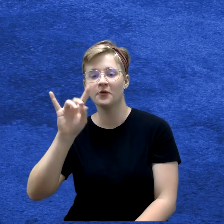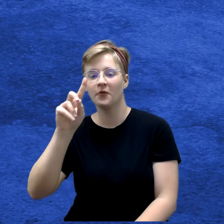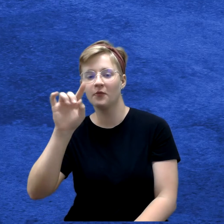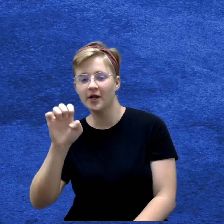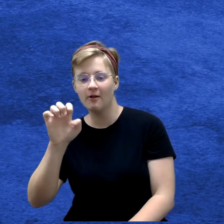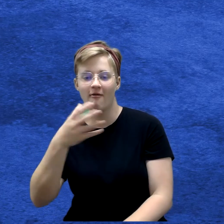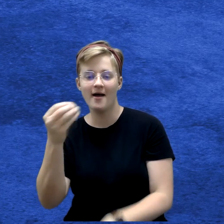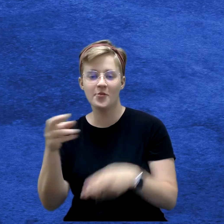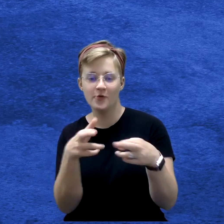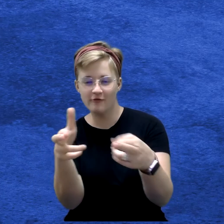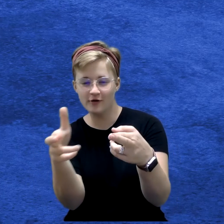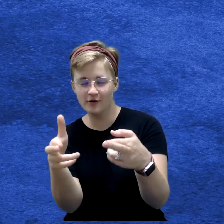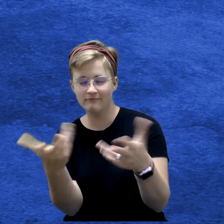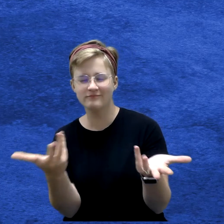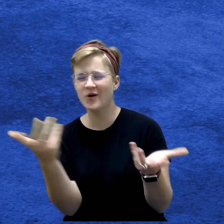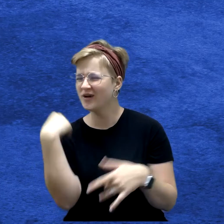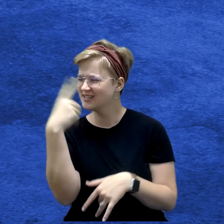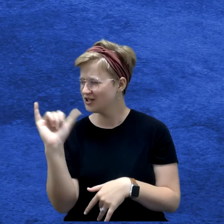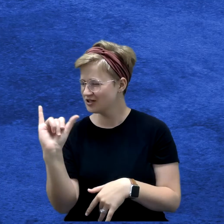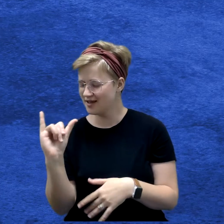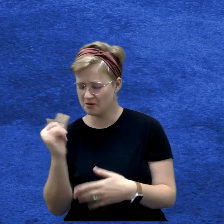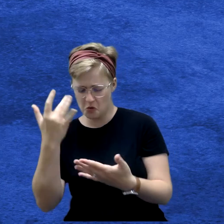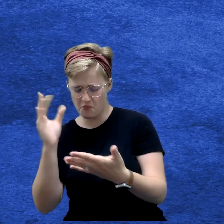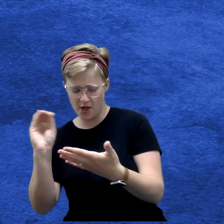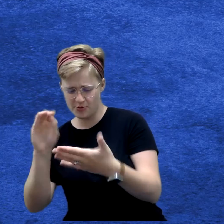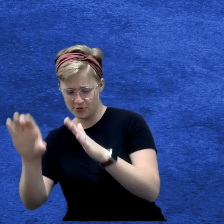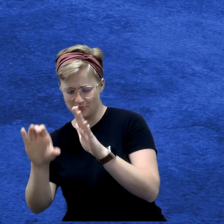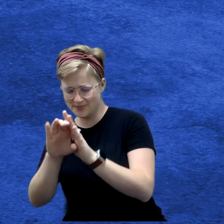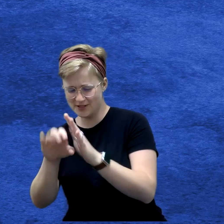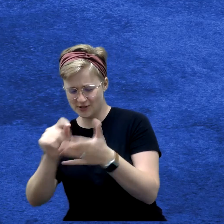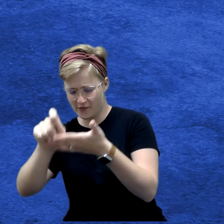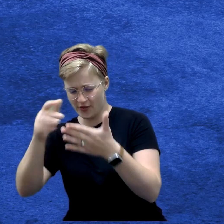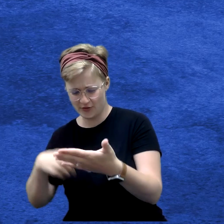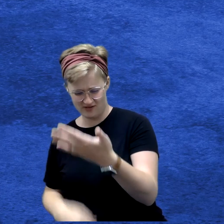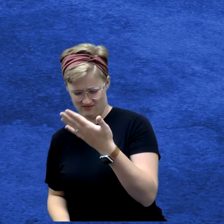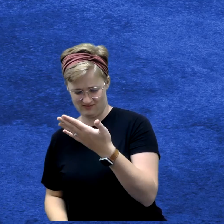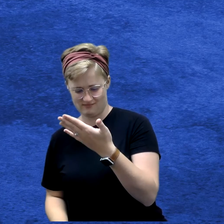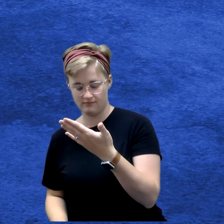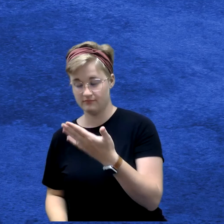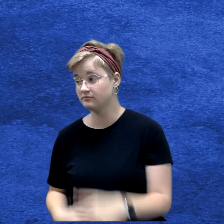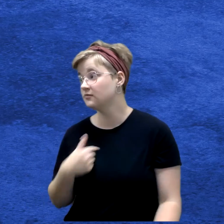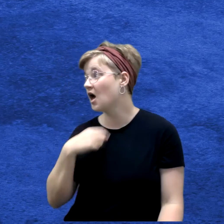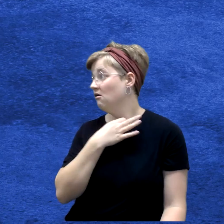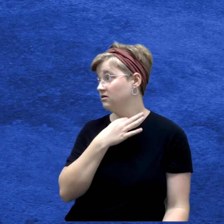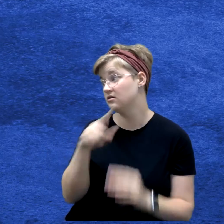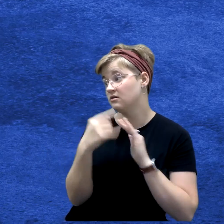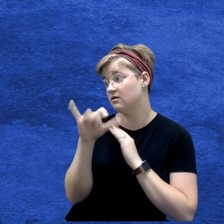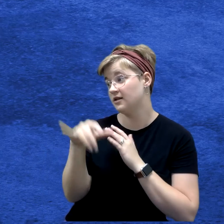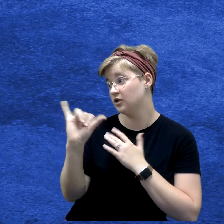“And how come his picture isn’t on any of these books?” “I wondered about that, too,” Dink said.